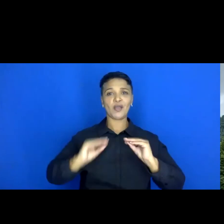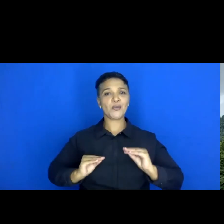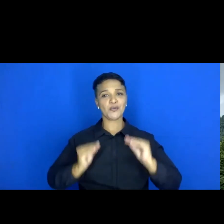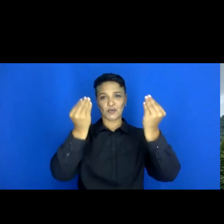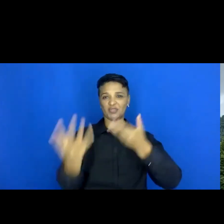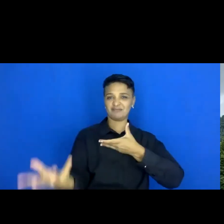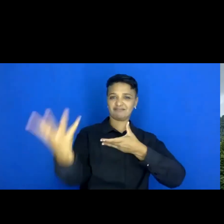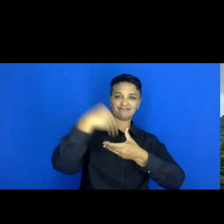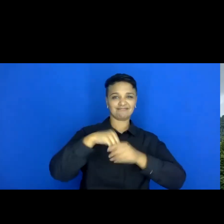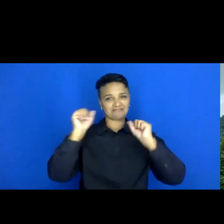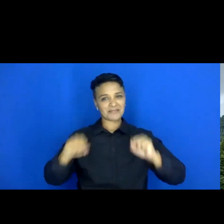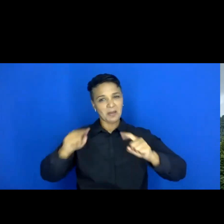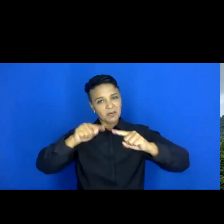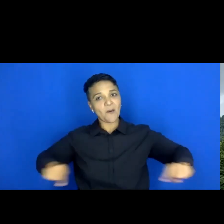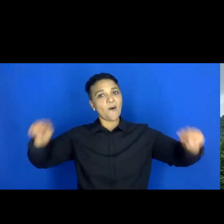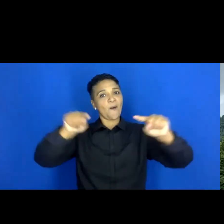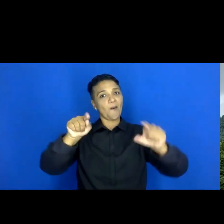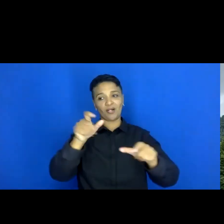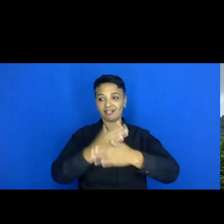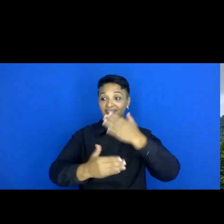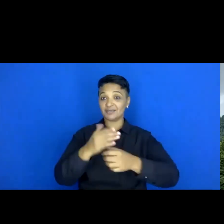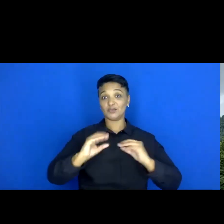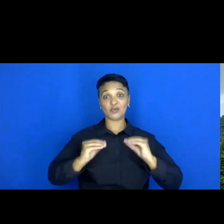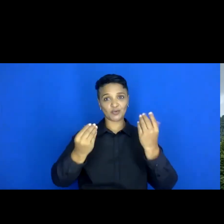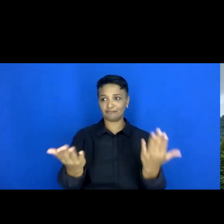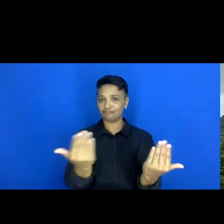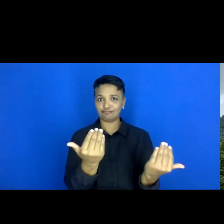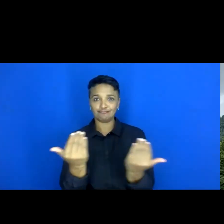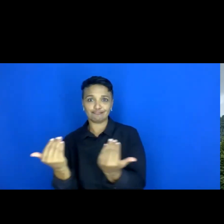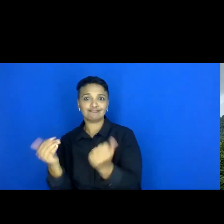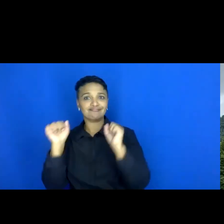of those voices heard um you know in everything that we do uh everything that the un does as well